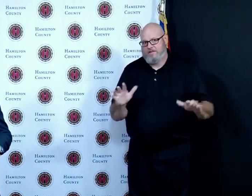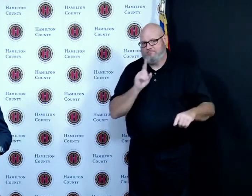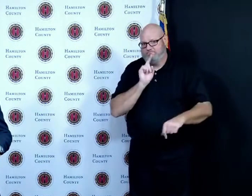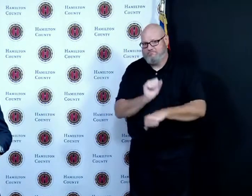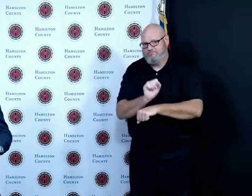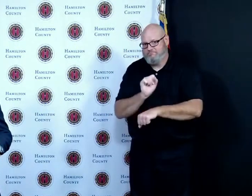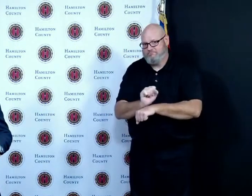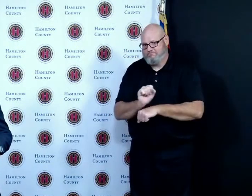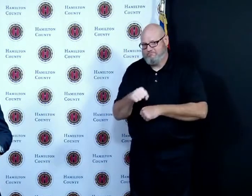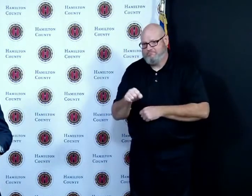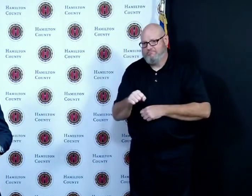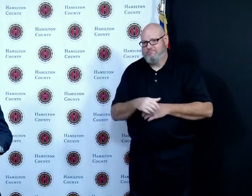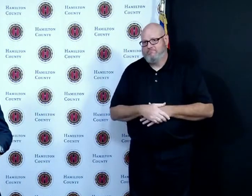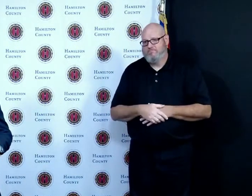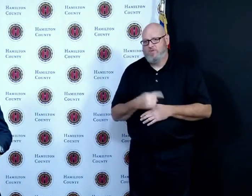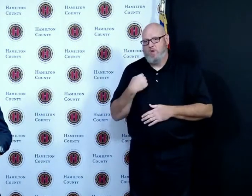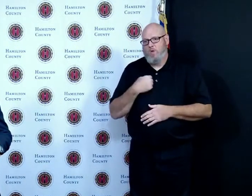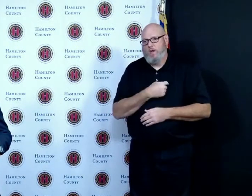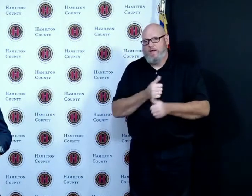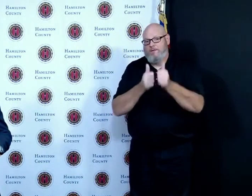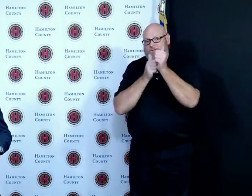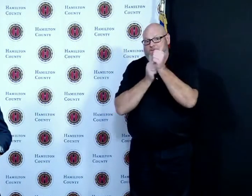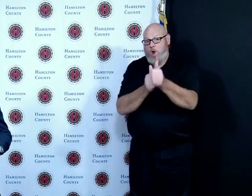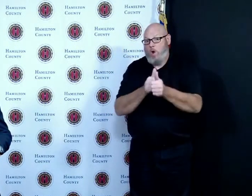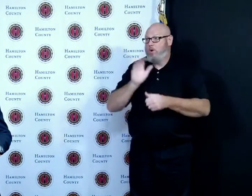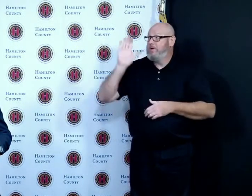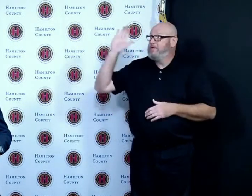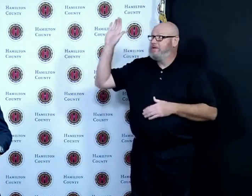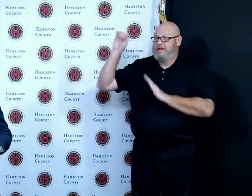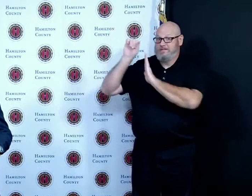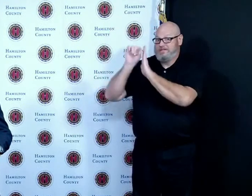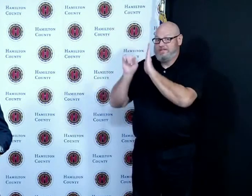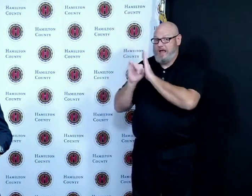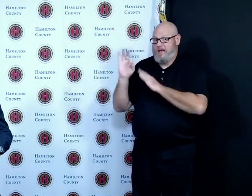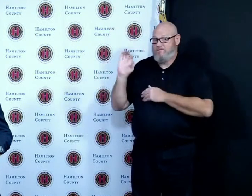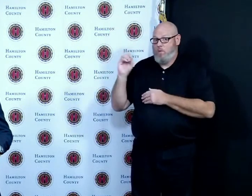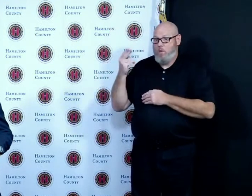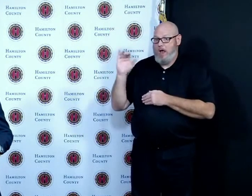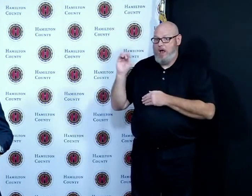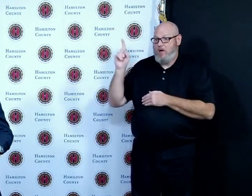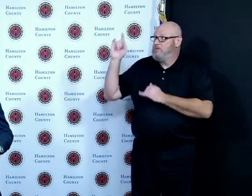I think in January after the holidays has helped create this downward trend and I